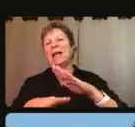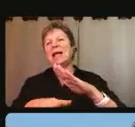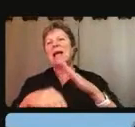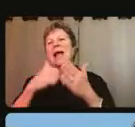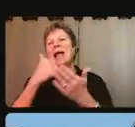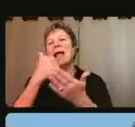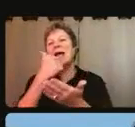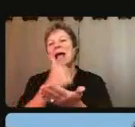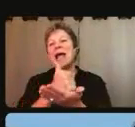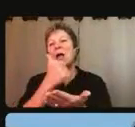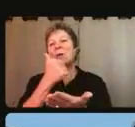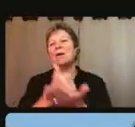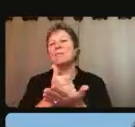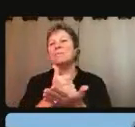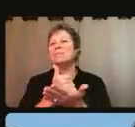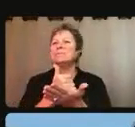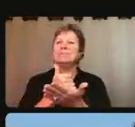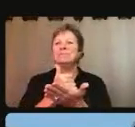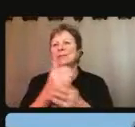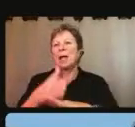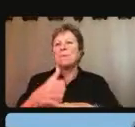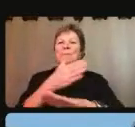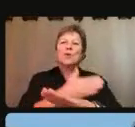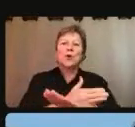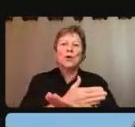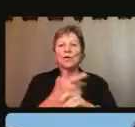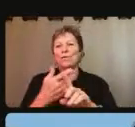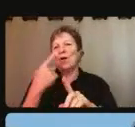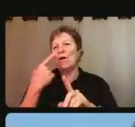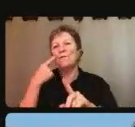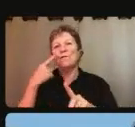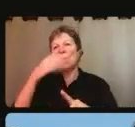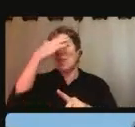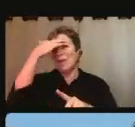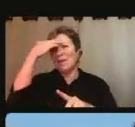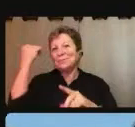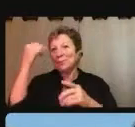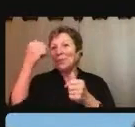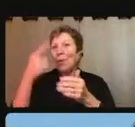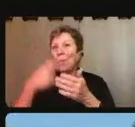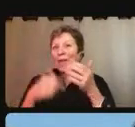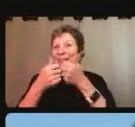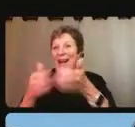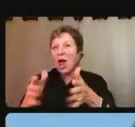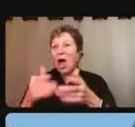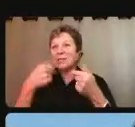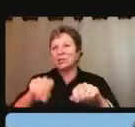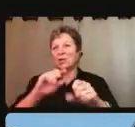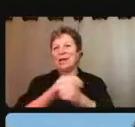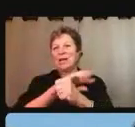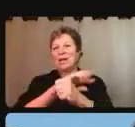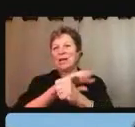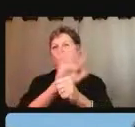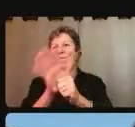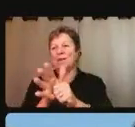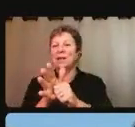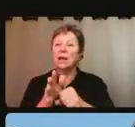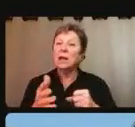MY FIRST THOUGHT IS TO FOCUS ON THE FUNDAMENTALS FOR STUDENTS